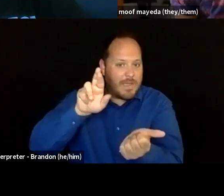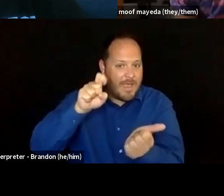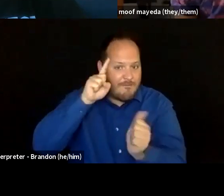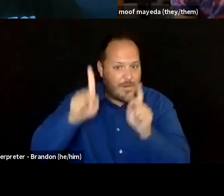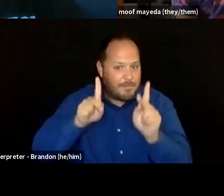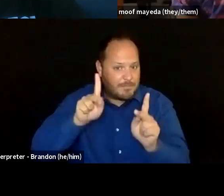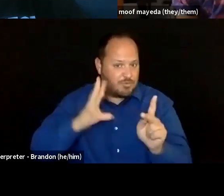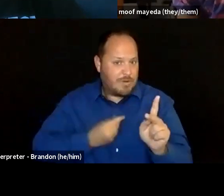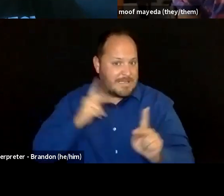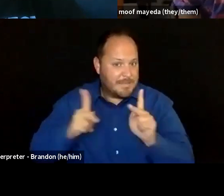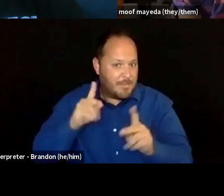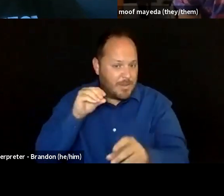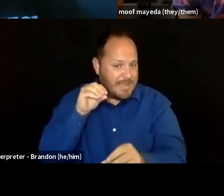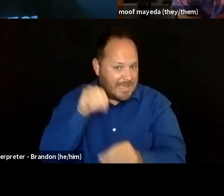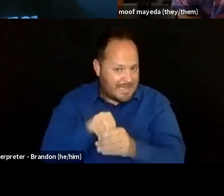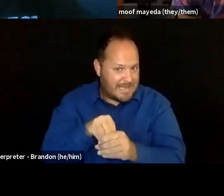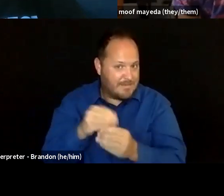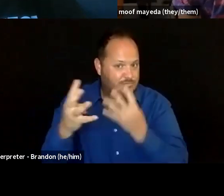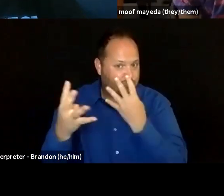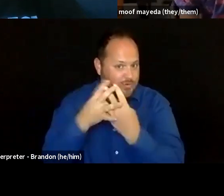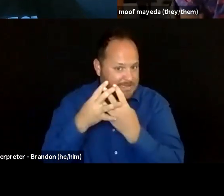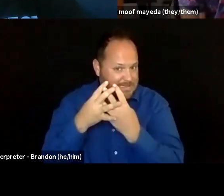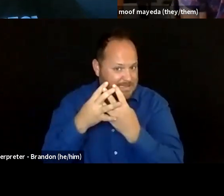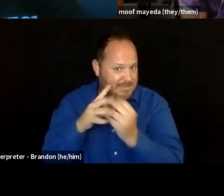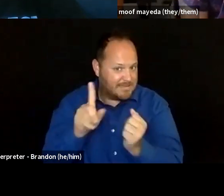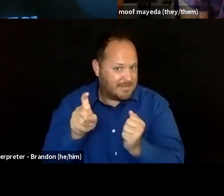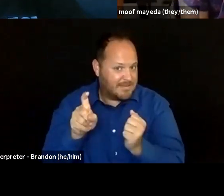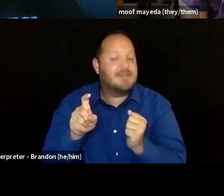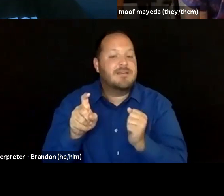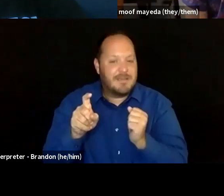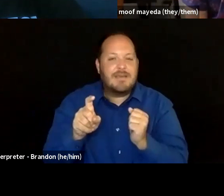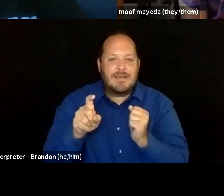We still continue to hear some complaints, well, not some, but